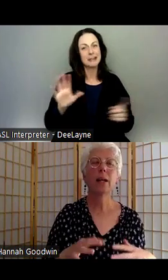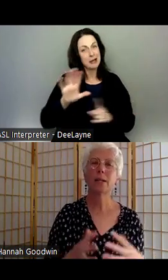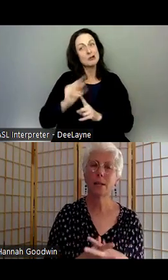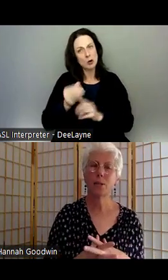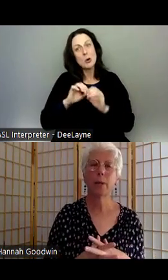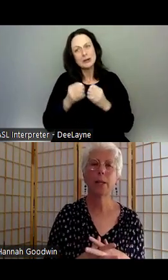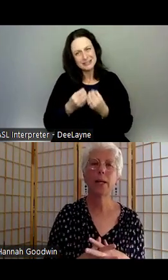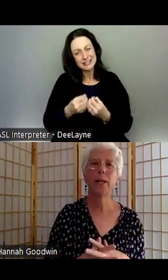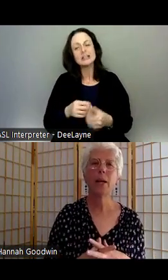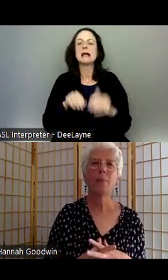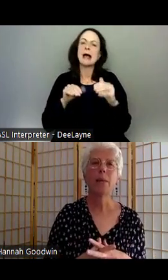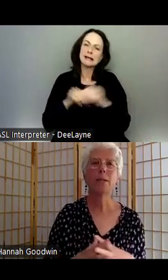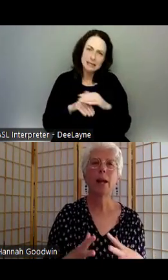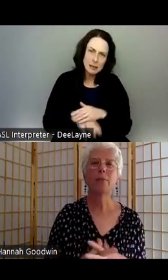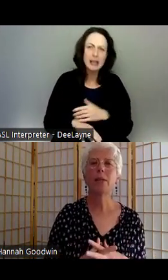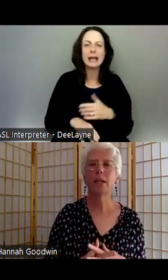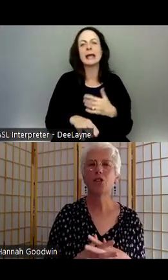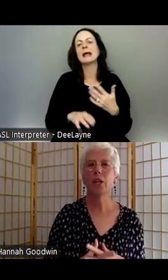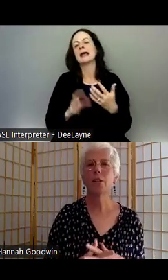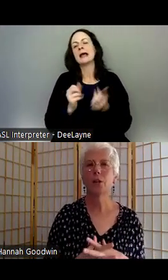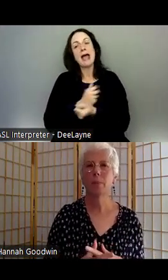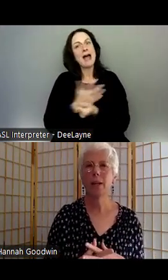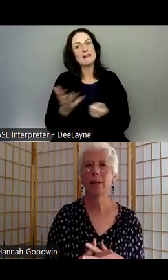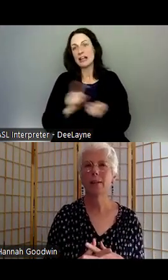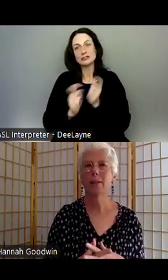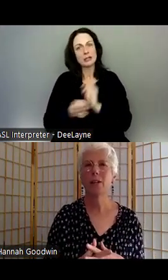and accessibility is that everything can change in a minute.